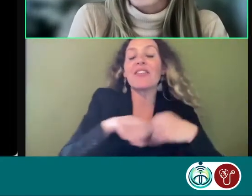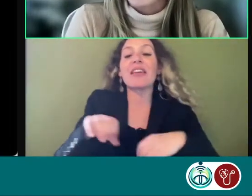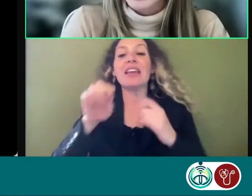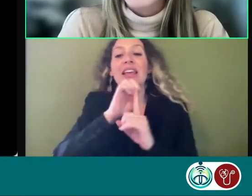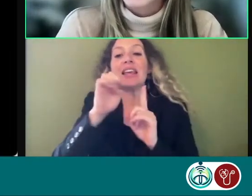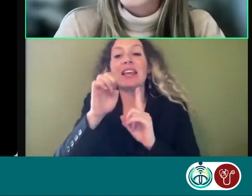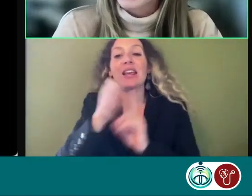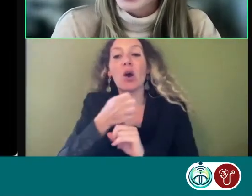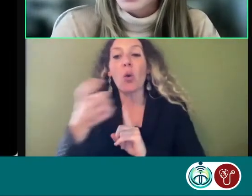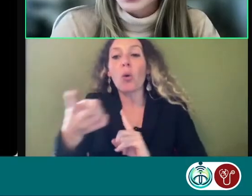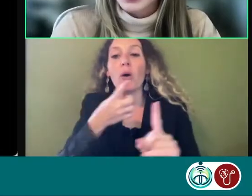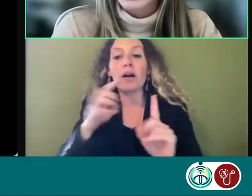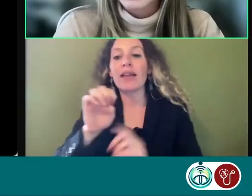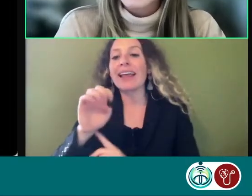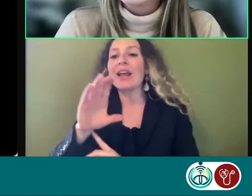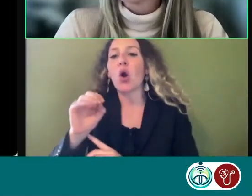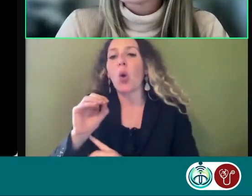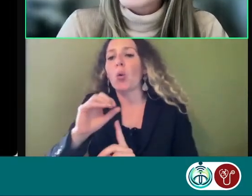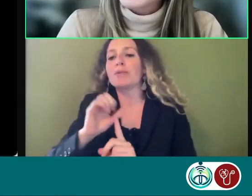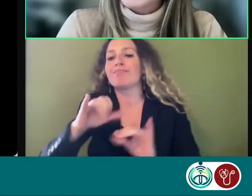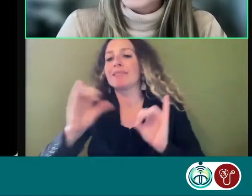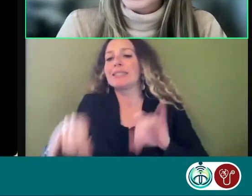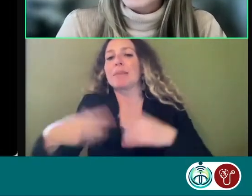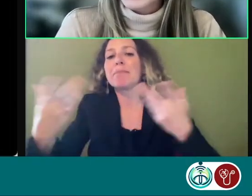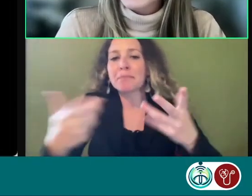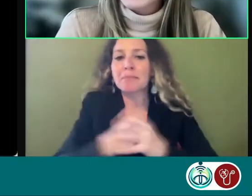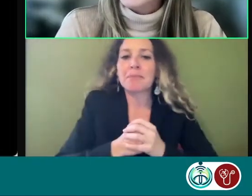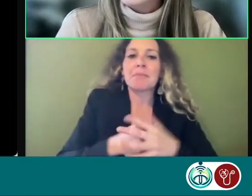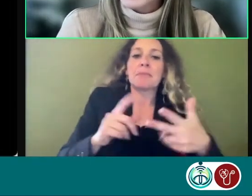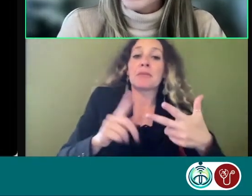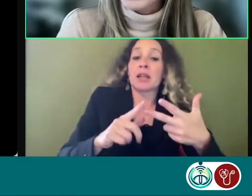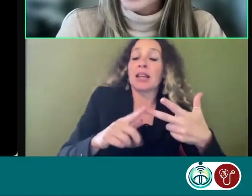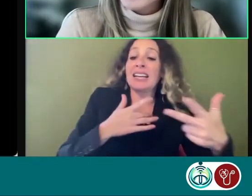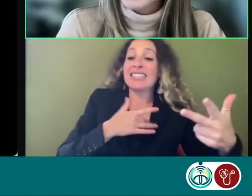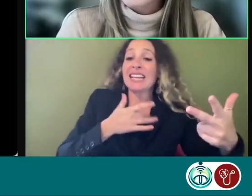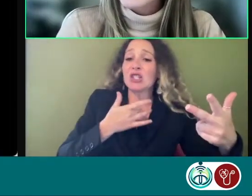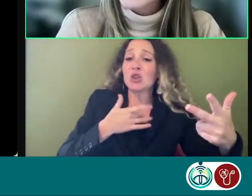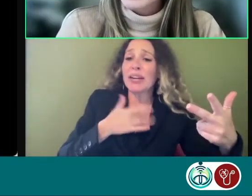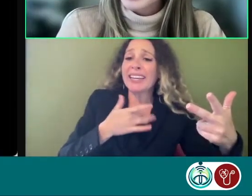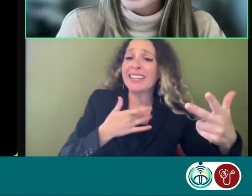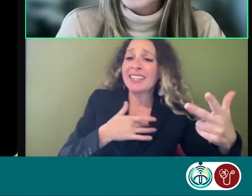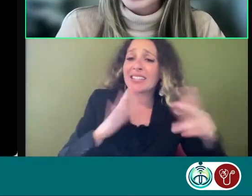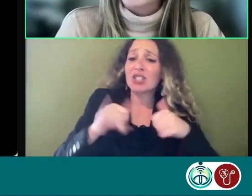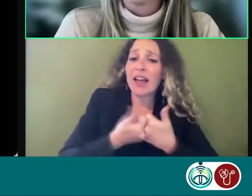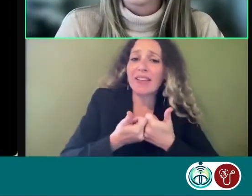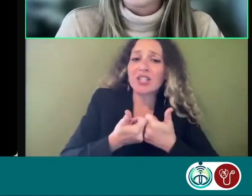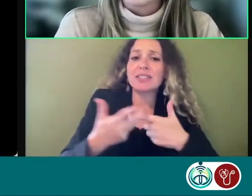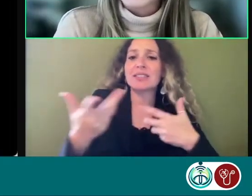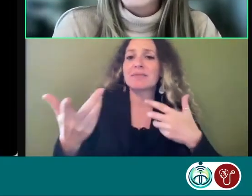we're driving inclusive design sensory challenges. Dr Tabor spoke about it recently, more recently,